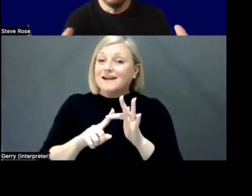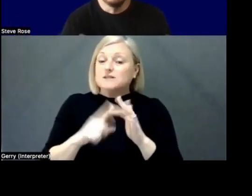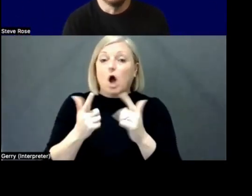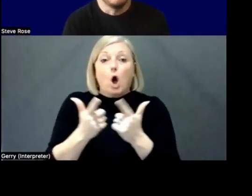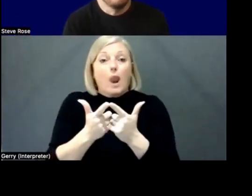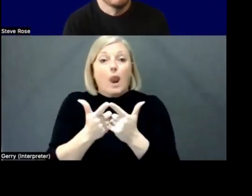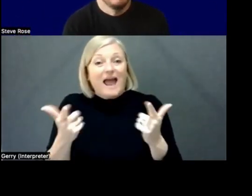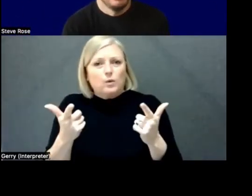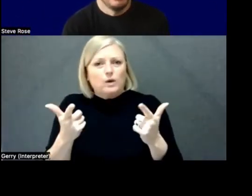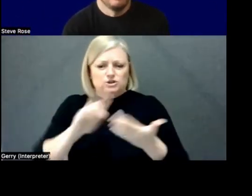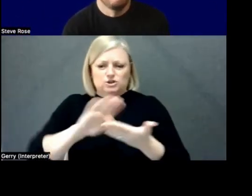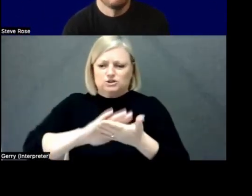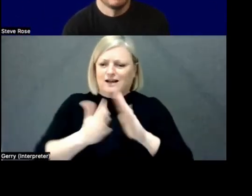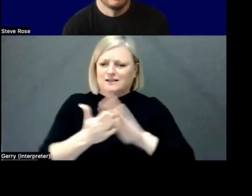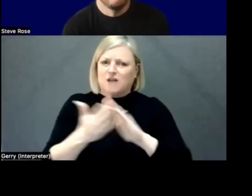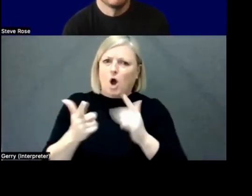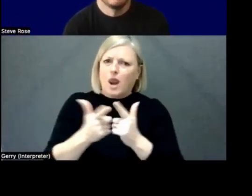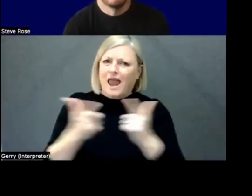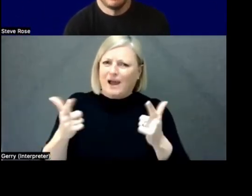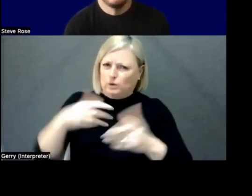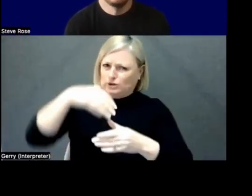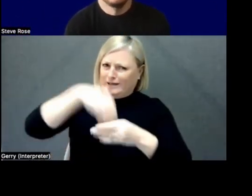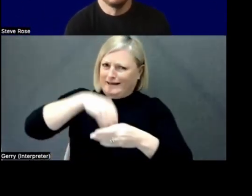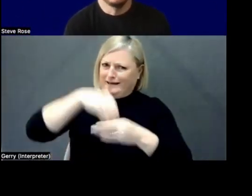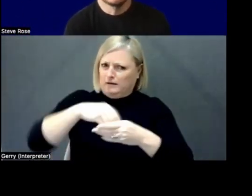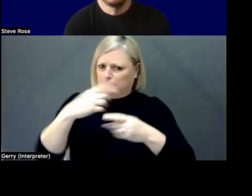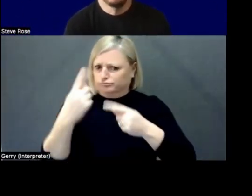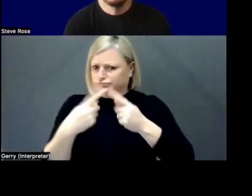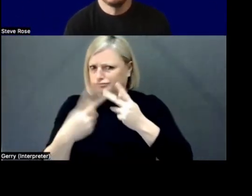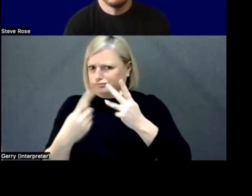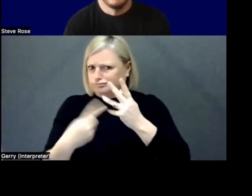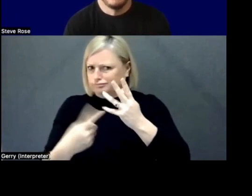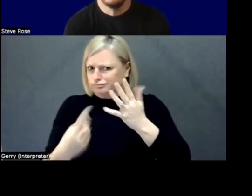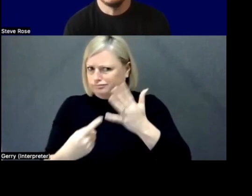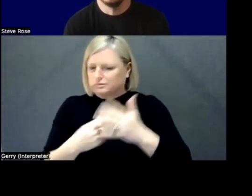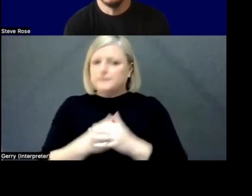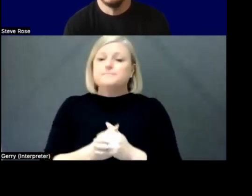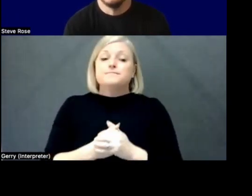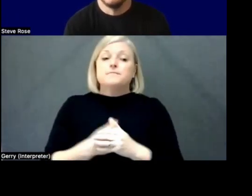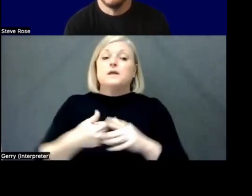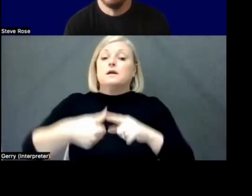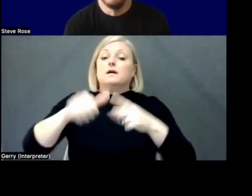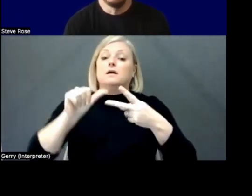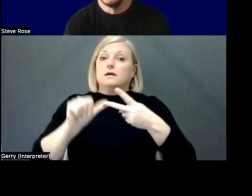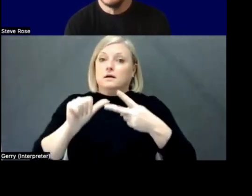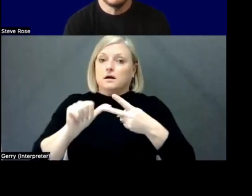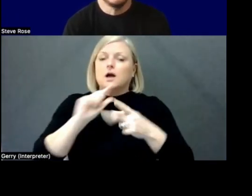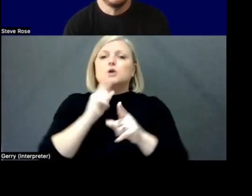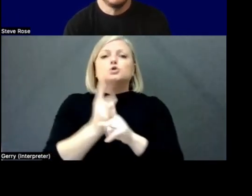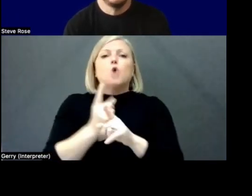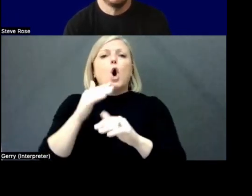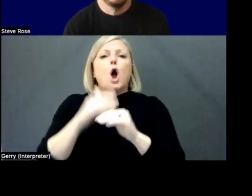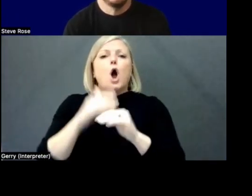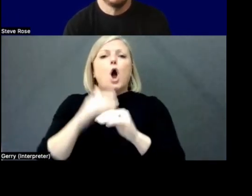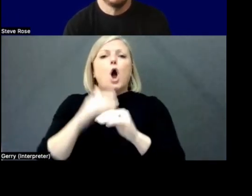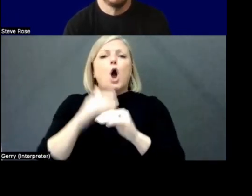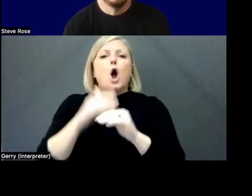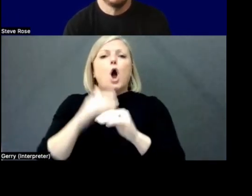what are the components of that? How do we sort of explore and mediate exchanges and reciprocity,